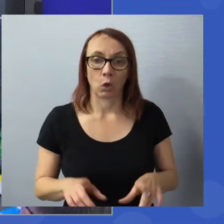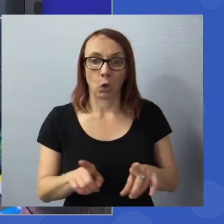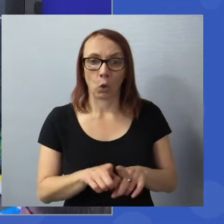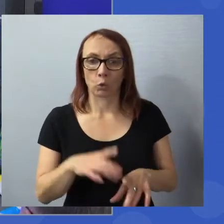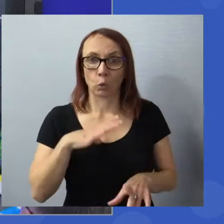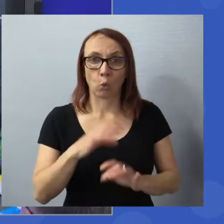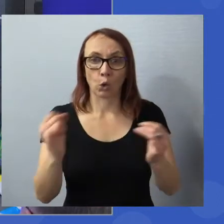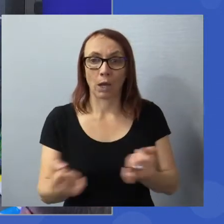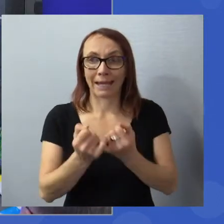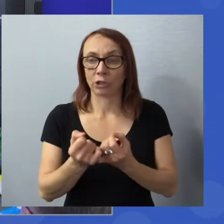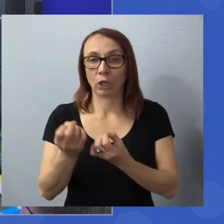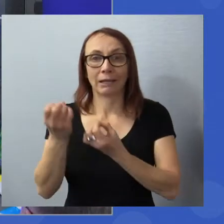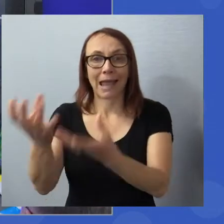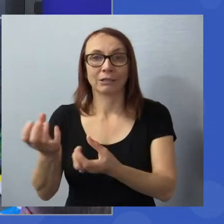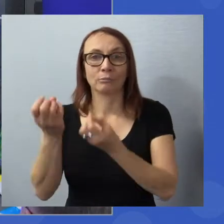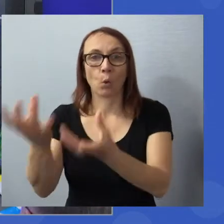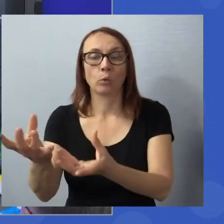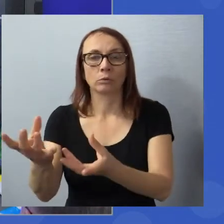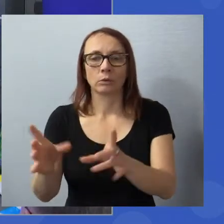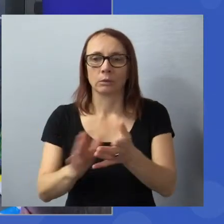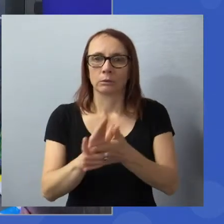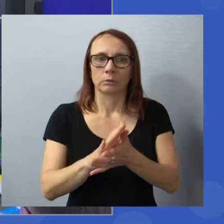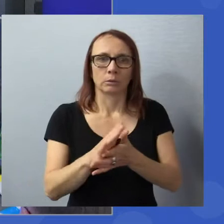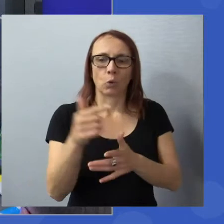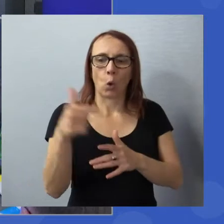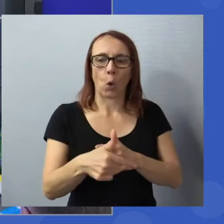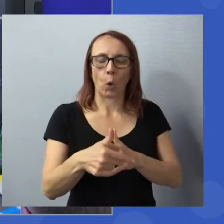to decrease our reliance on oil and fossil fuels and we want to help raise